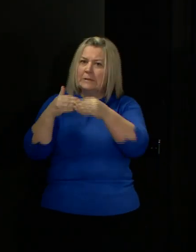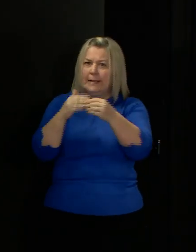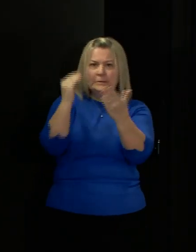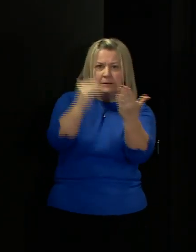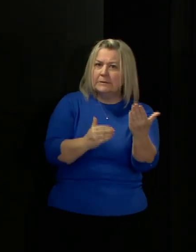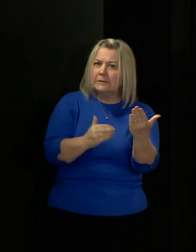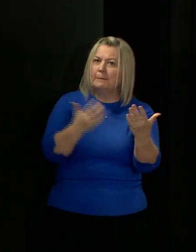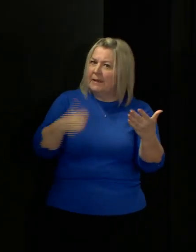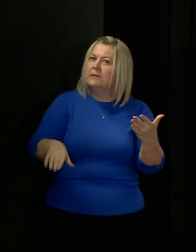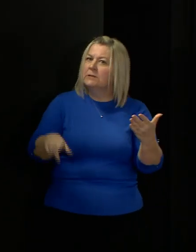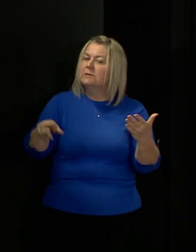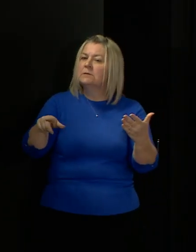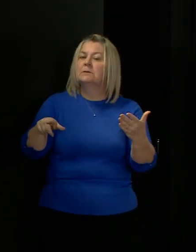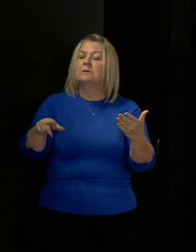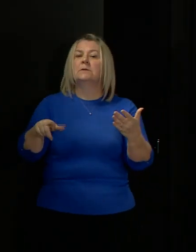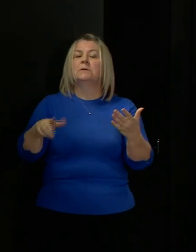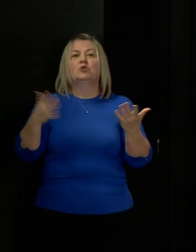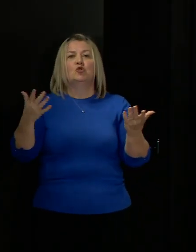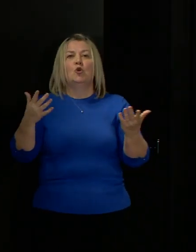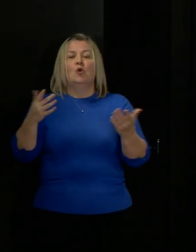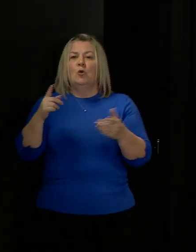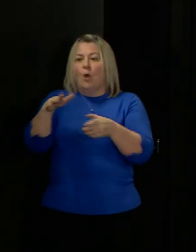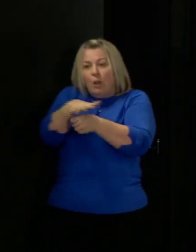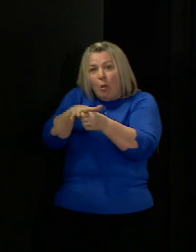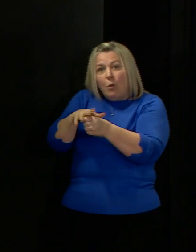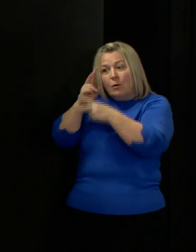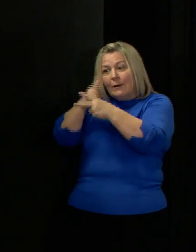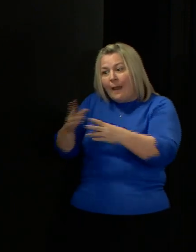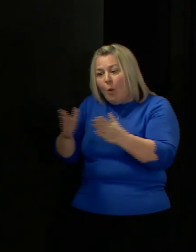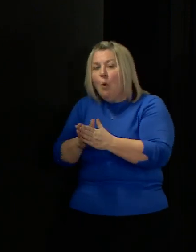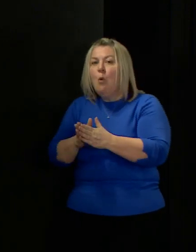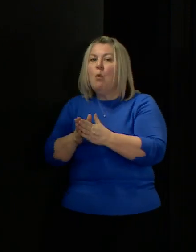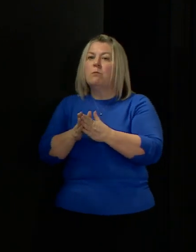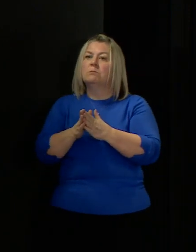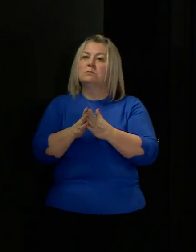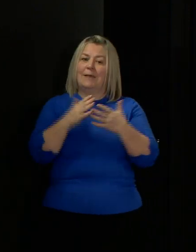between local care homes and local health protection teams is absolutely